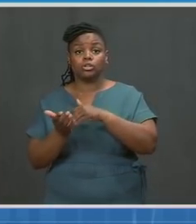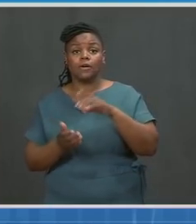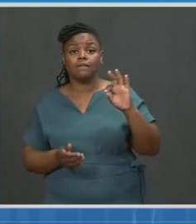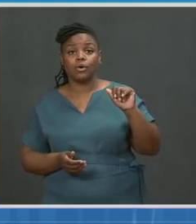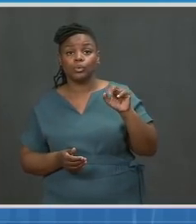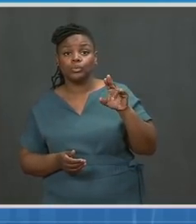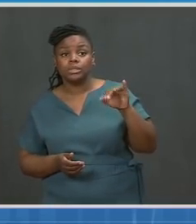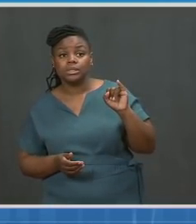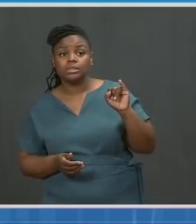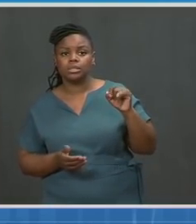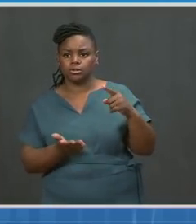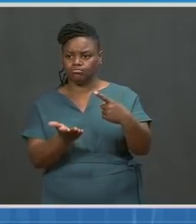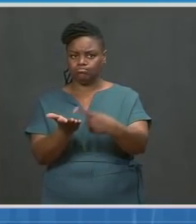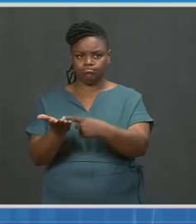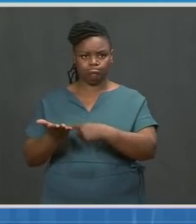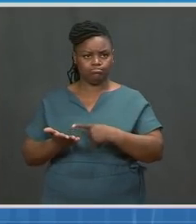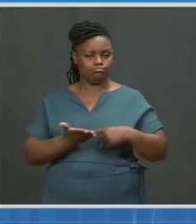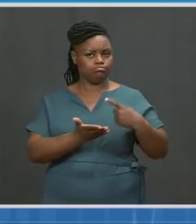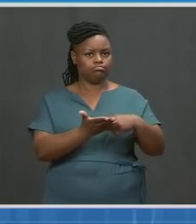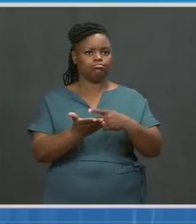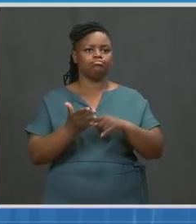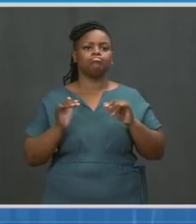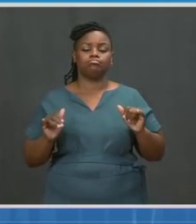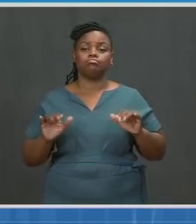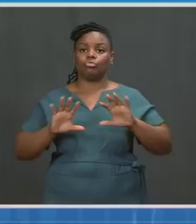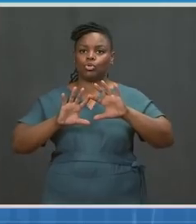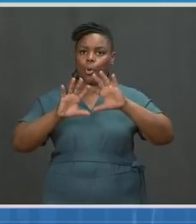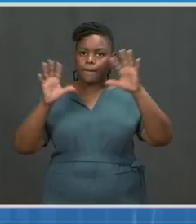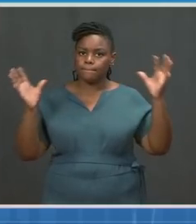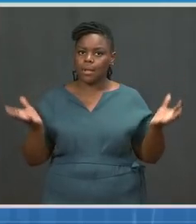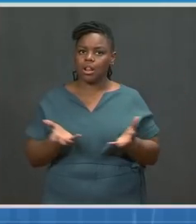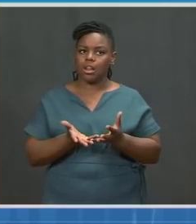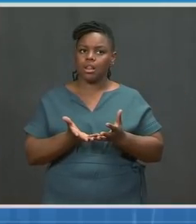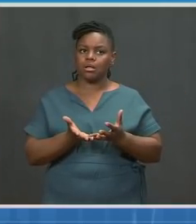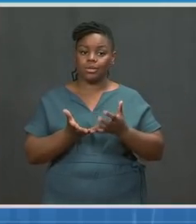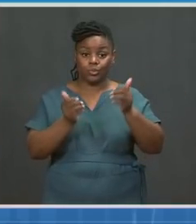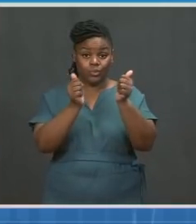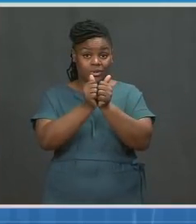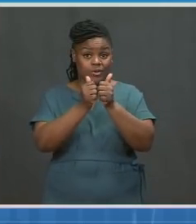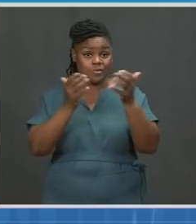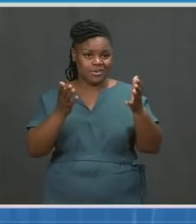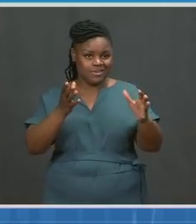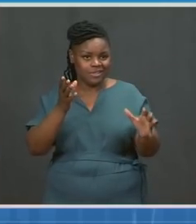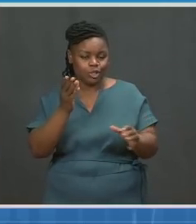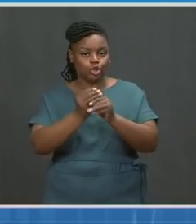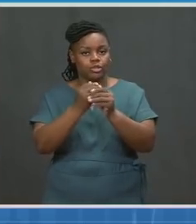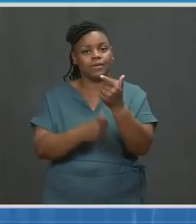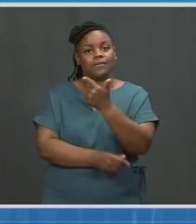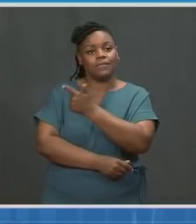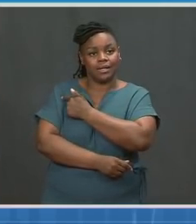with additional vaccines and additional vaccination efforts through COVAX.